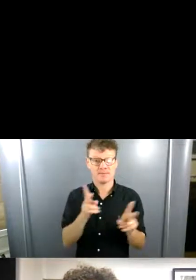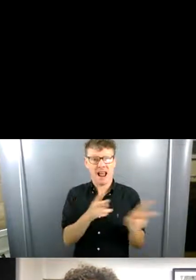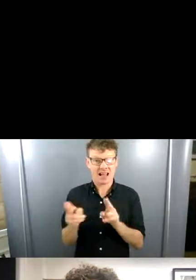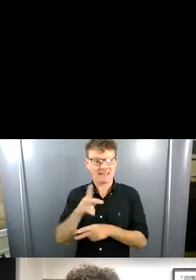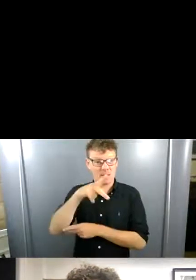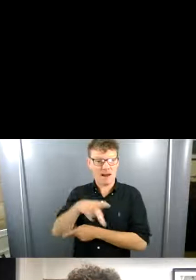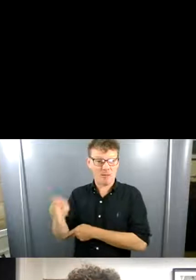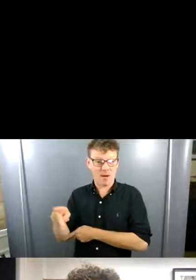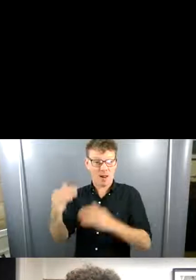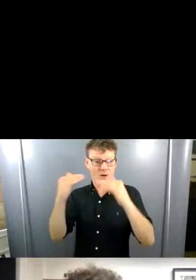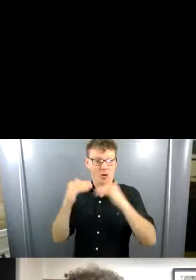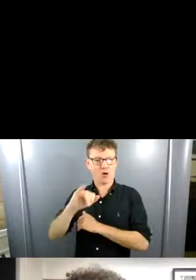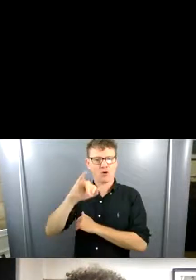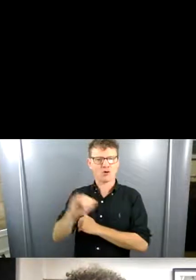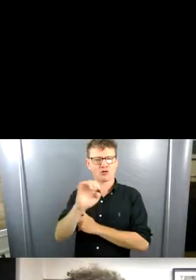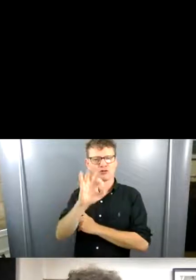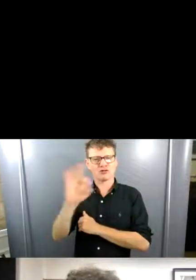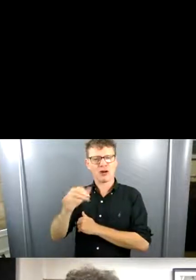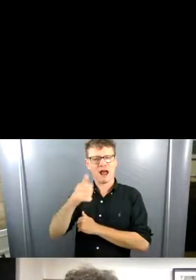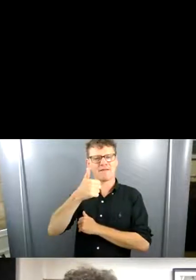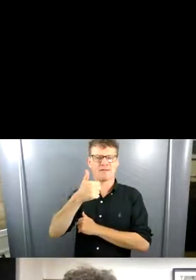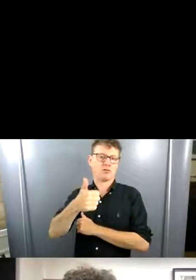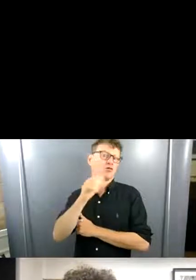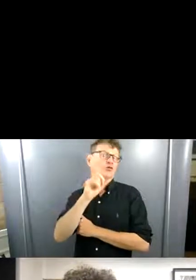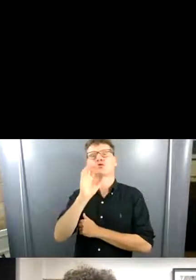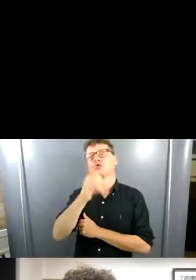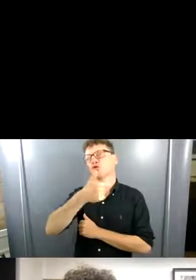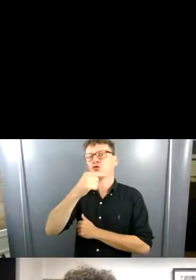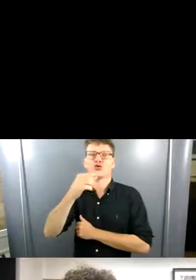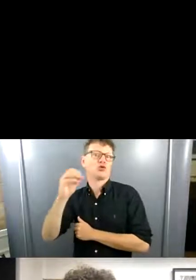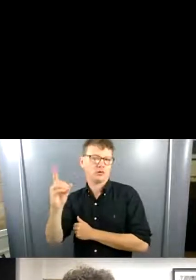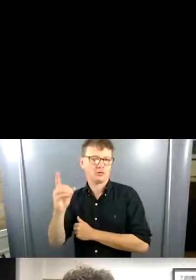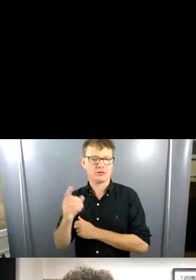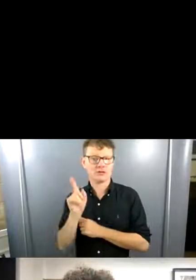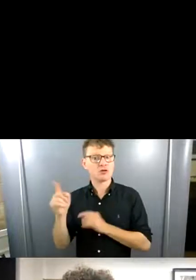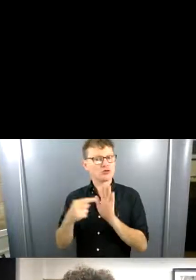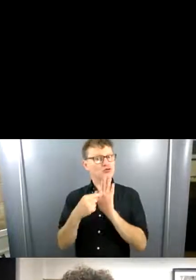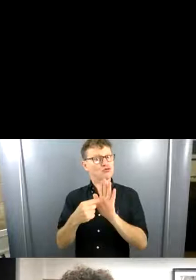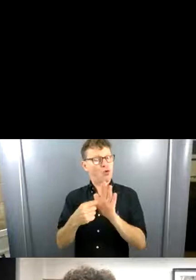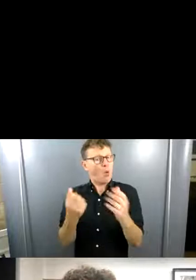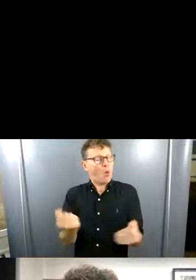and showing a real the strength of their research and the collaboration that's taken place between